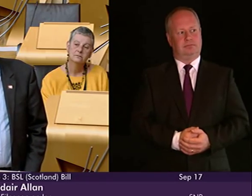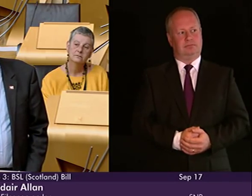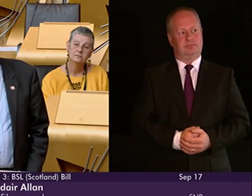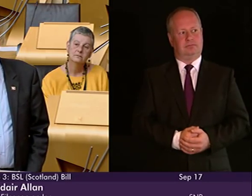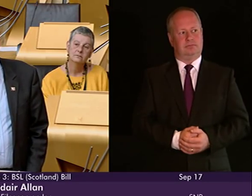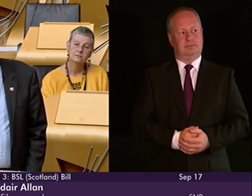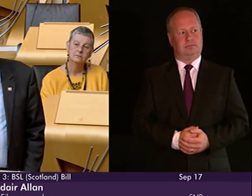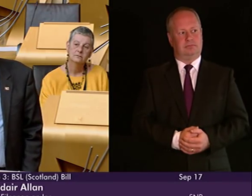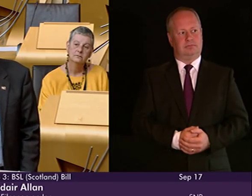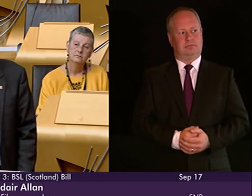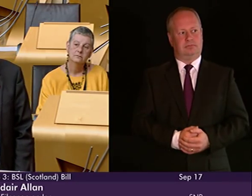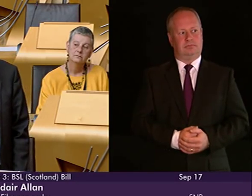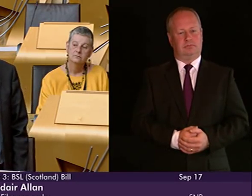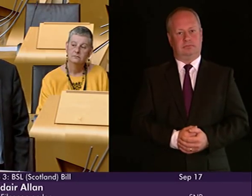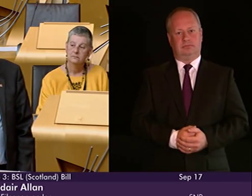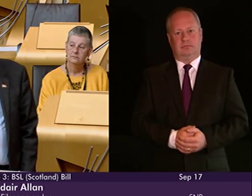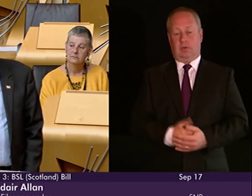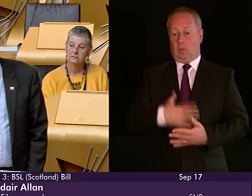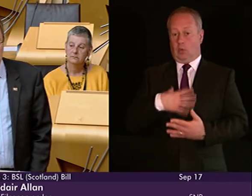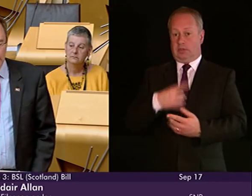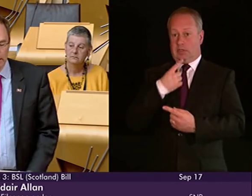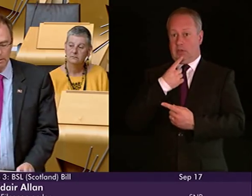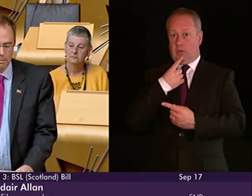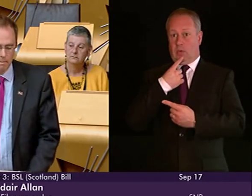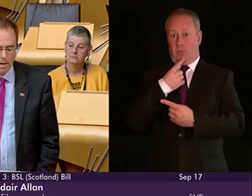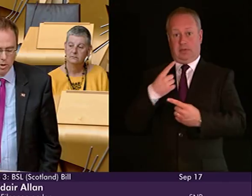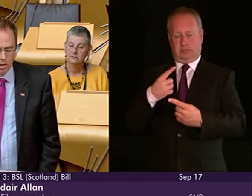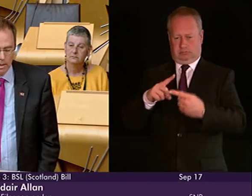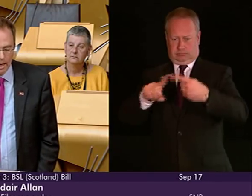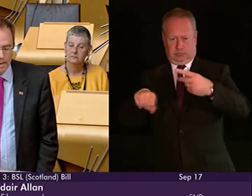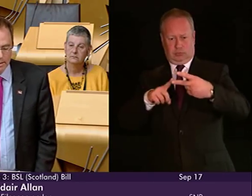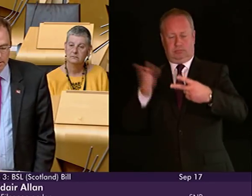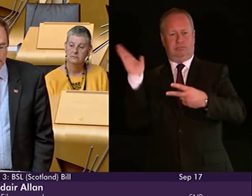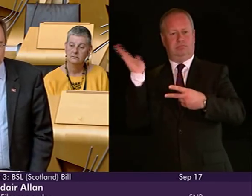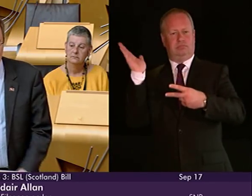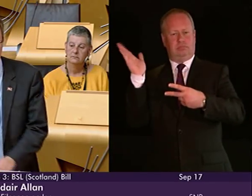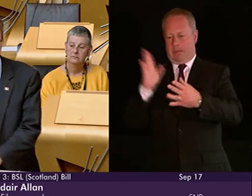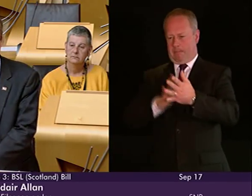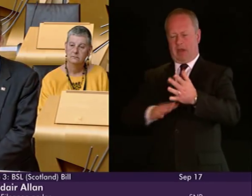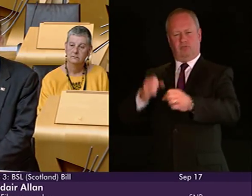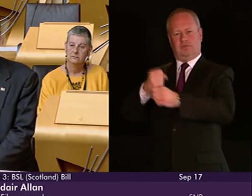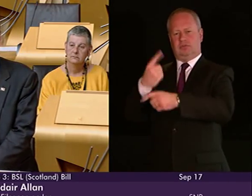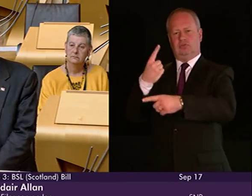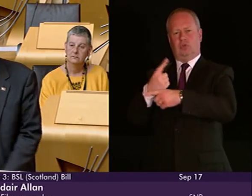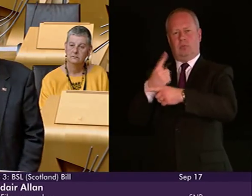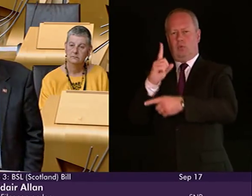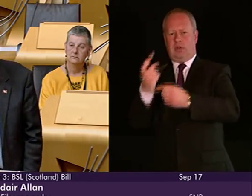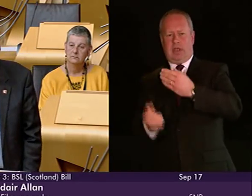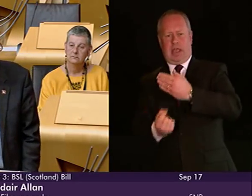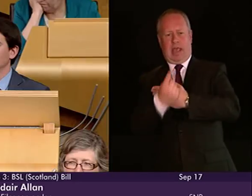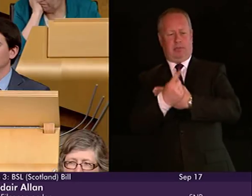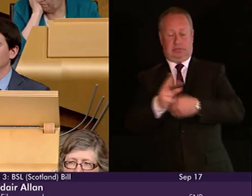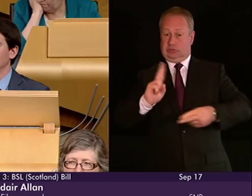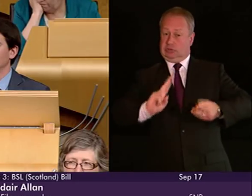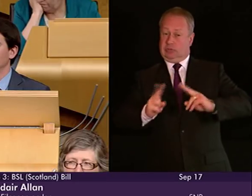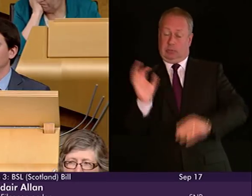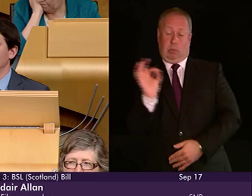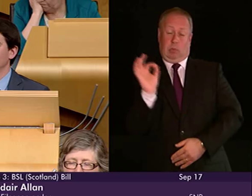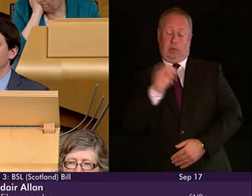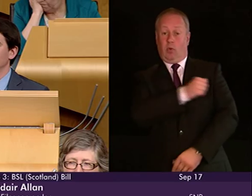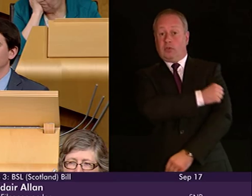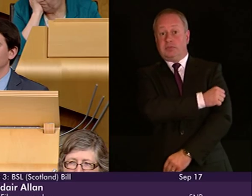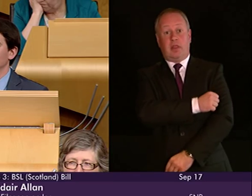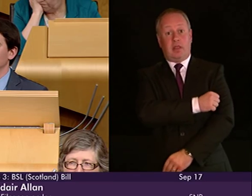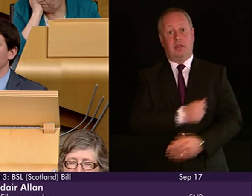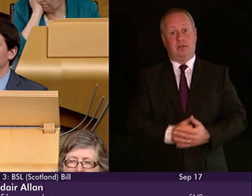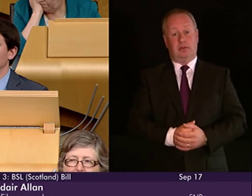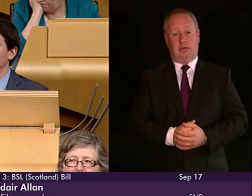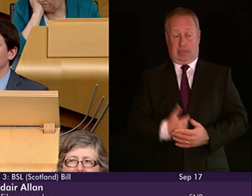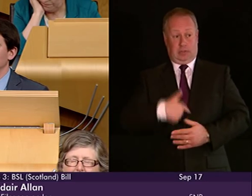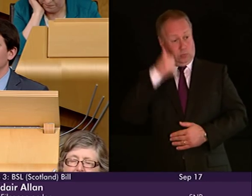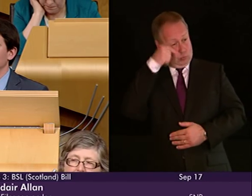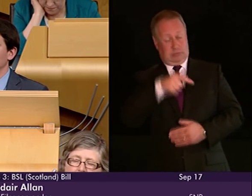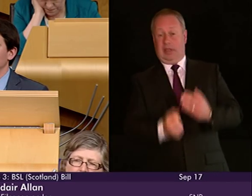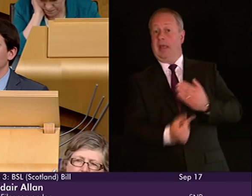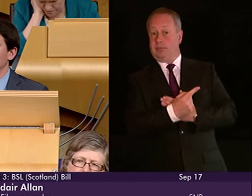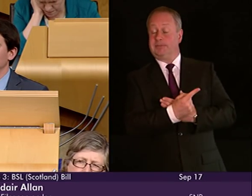Mr Griffin talked about a lack of interpretation in hospital, and I know about the incident